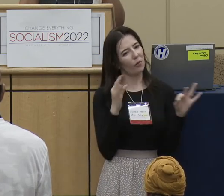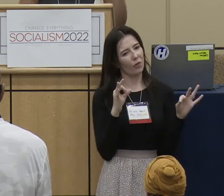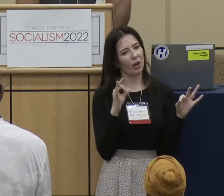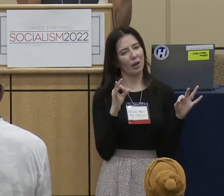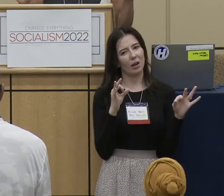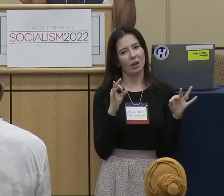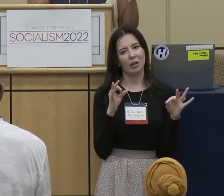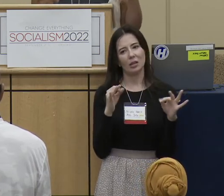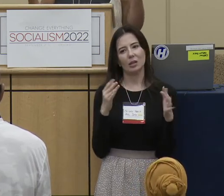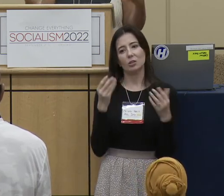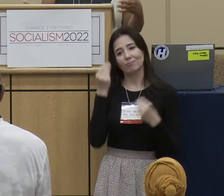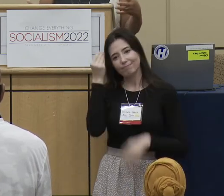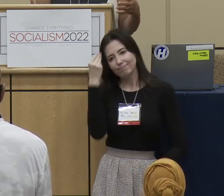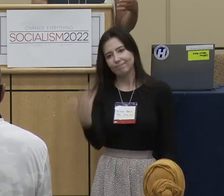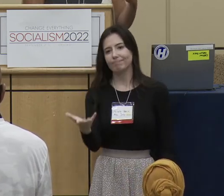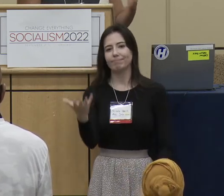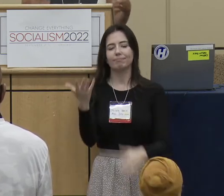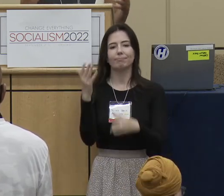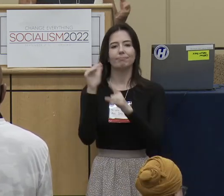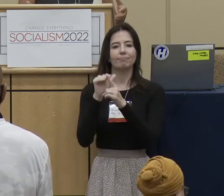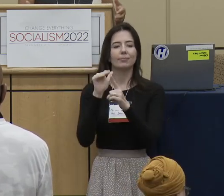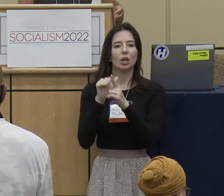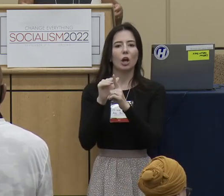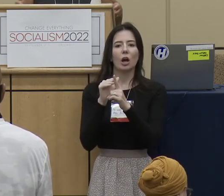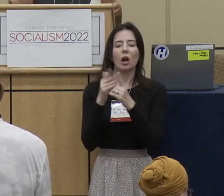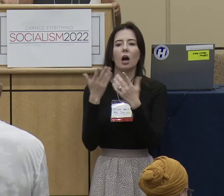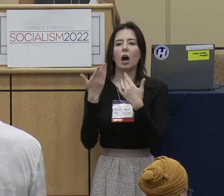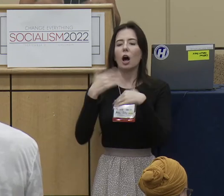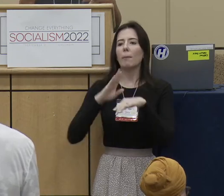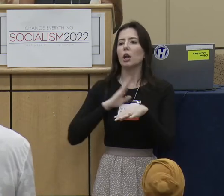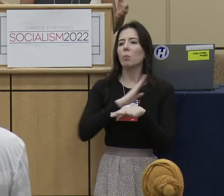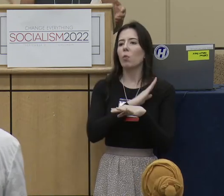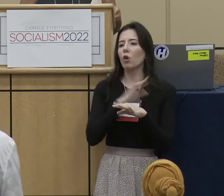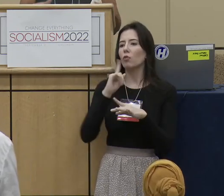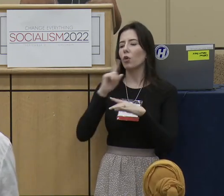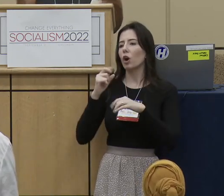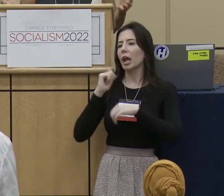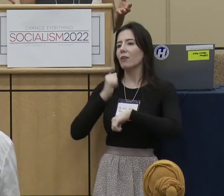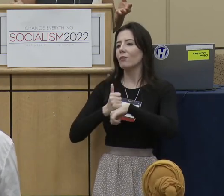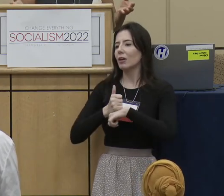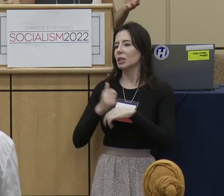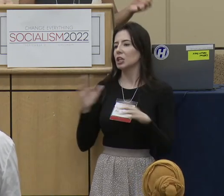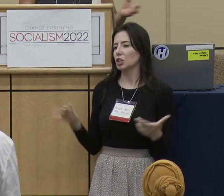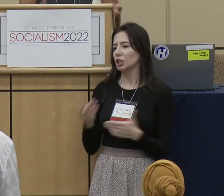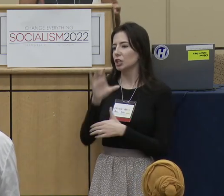it. So, if you want to do that, and full disclosure , I'm on